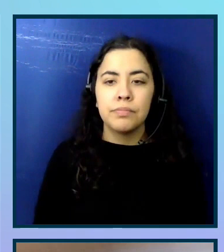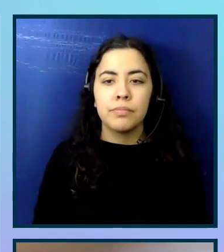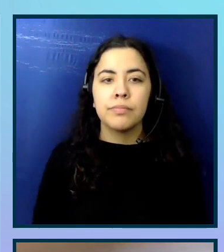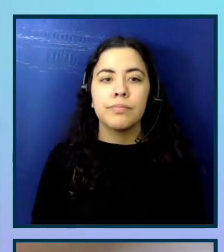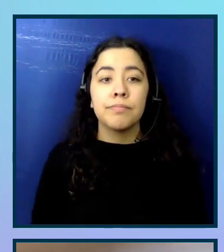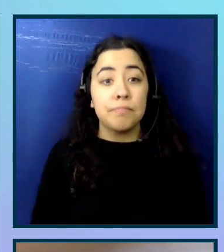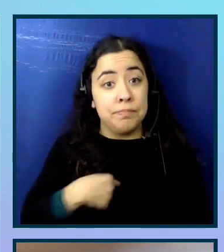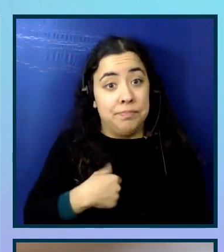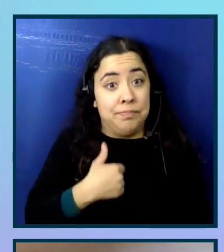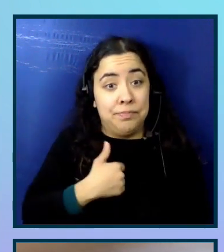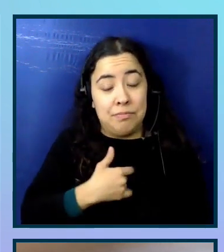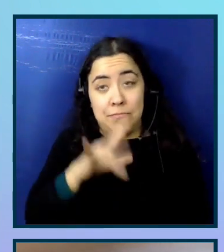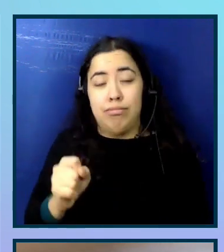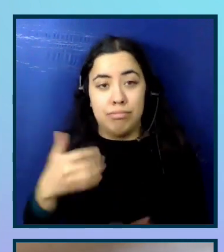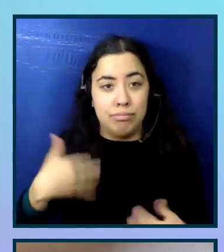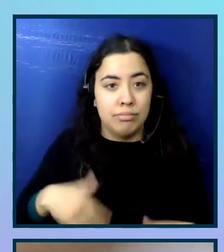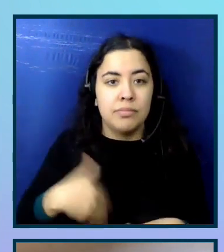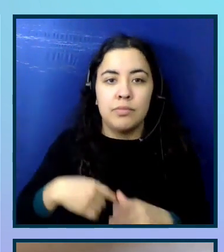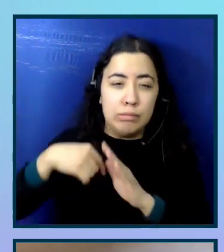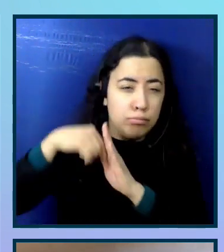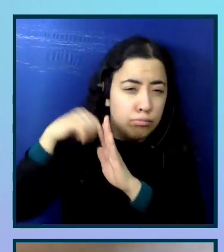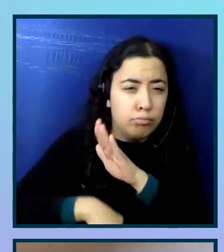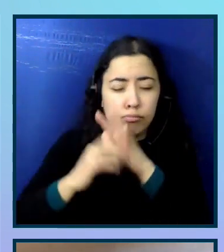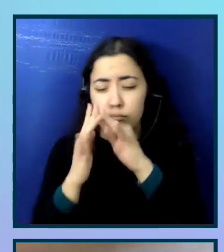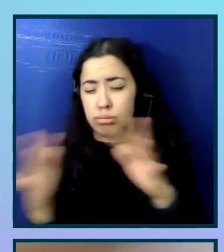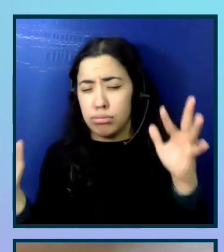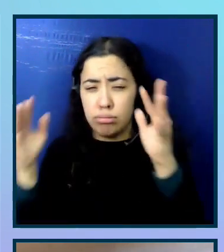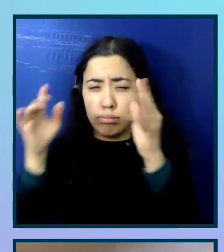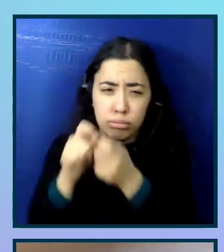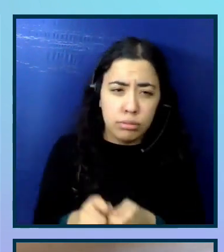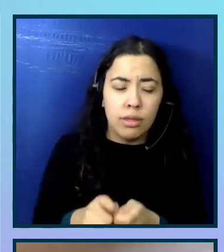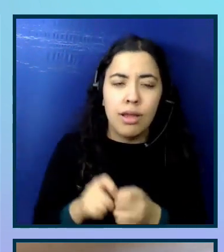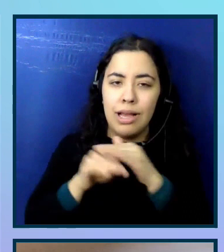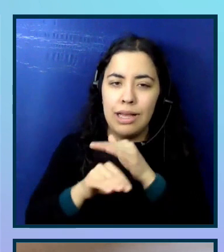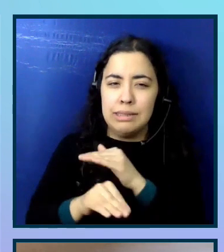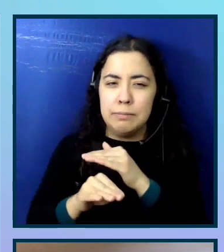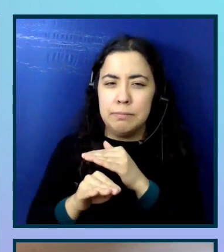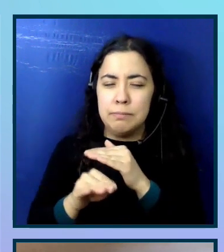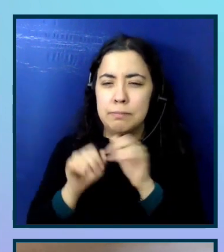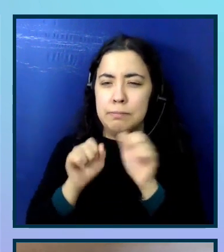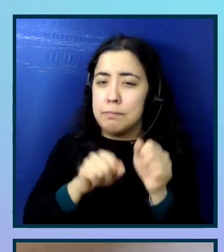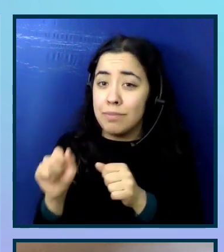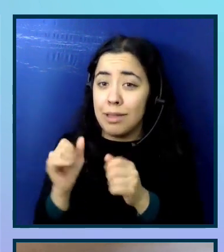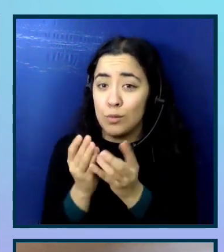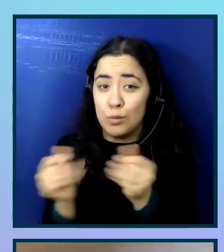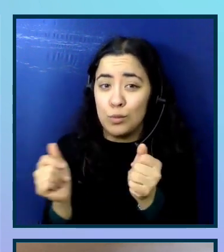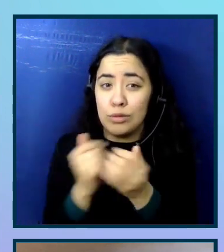I am fascinated by the depth and breadth of accessibility solutions that people encounter